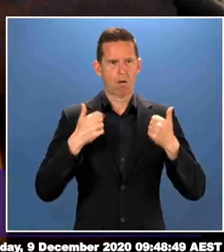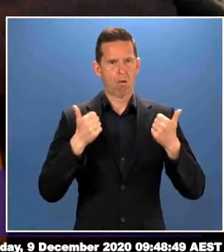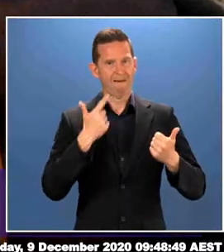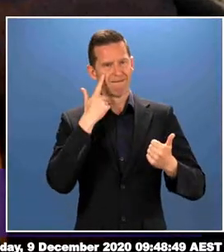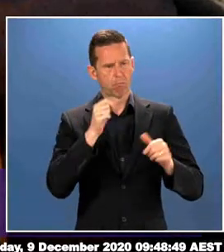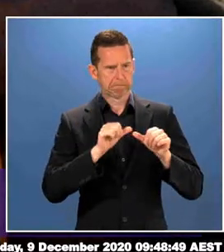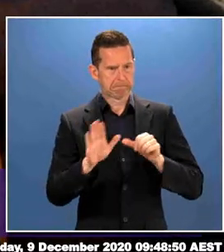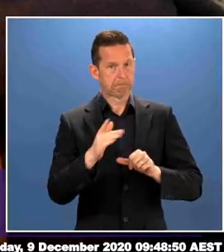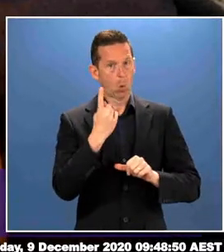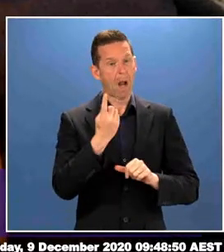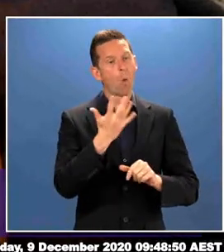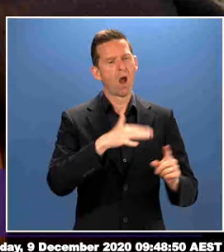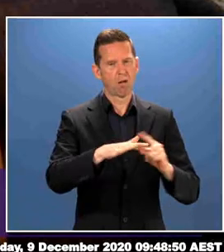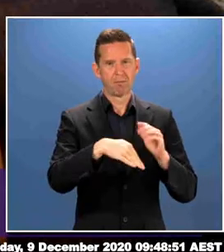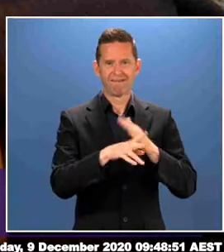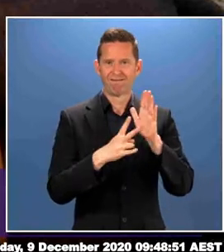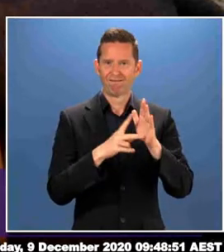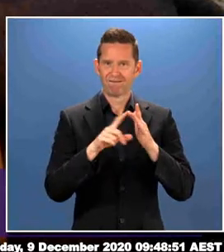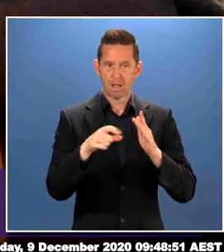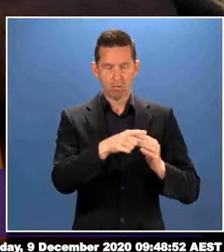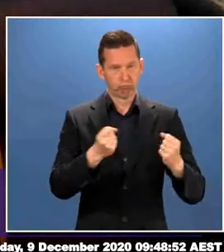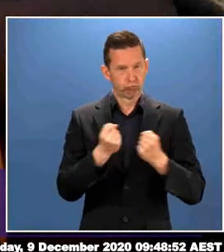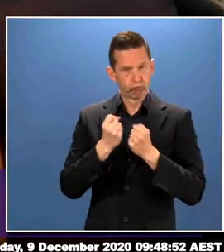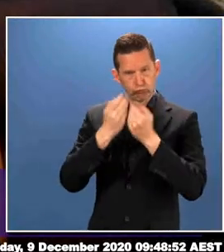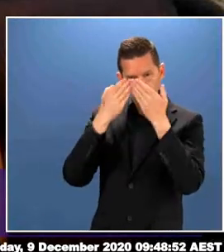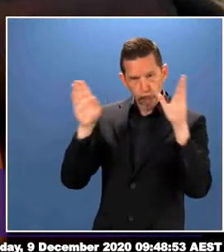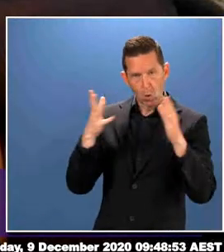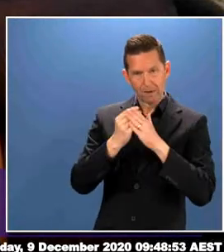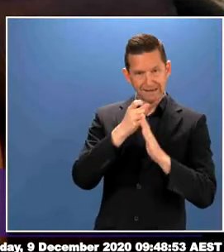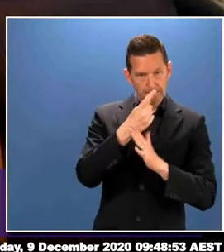They support people with disability who are also LGBTQI+, so it's good